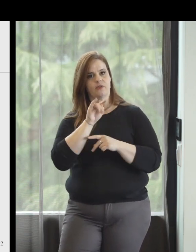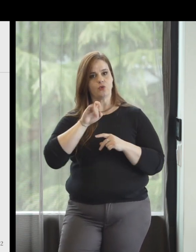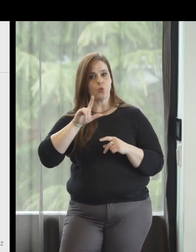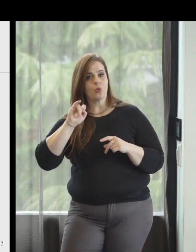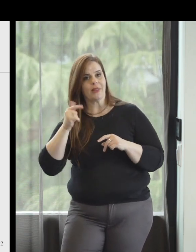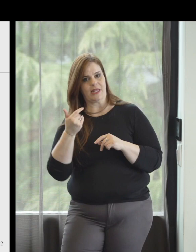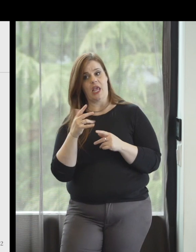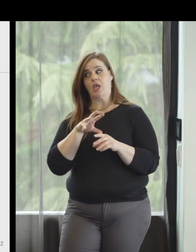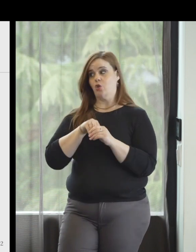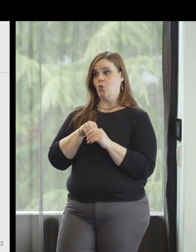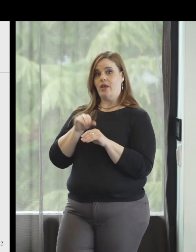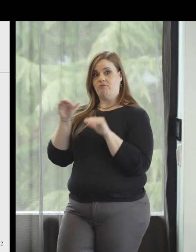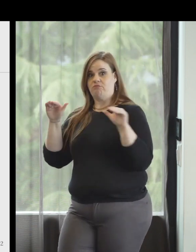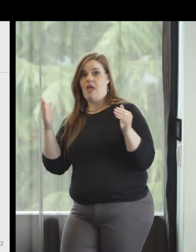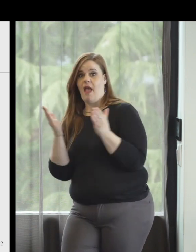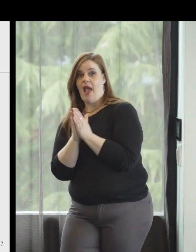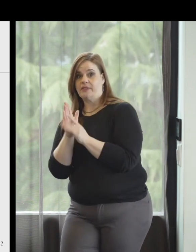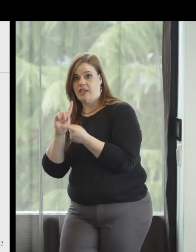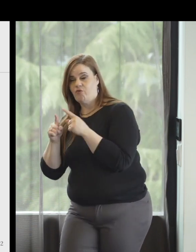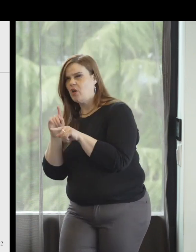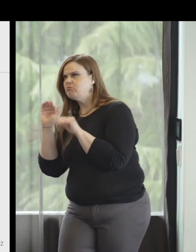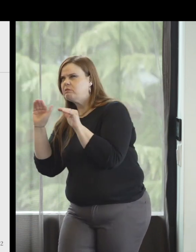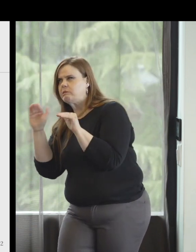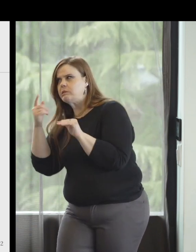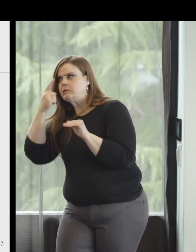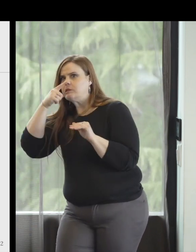and trying to get somebody to steward for you before you get